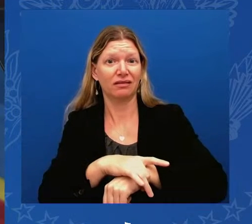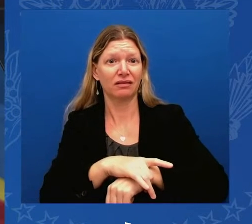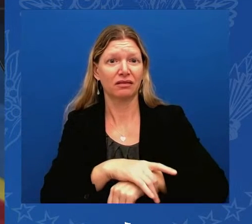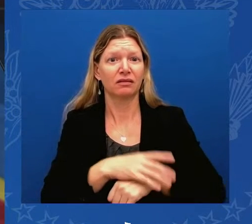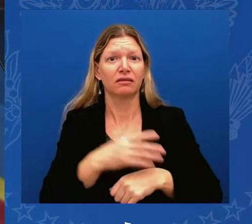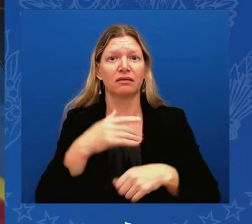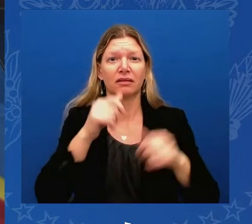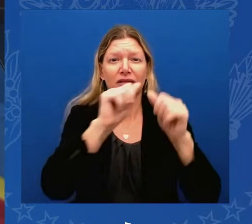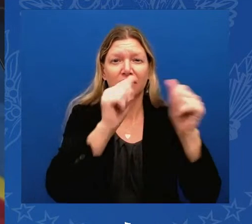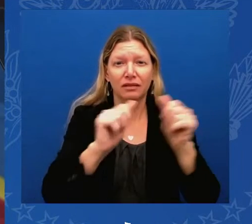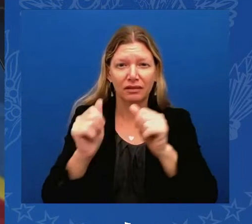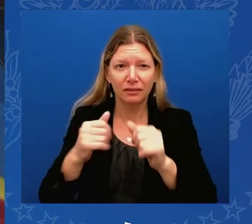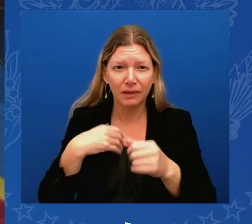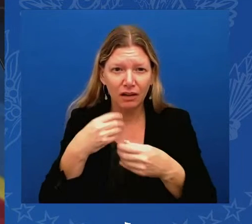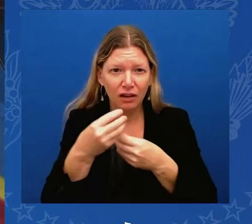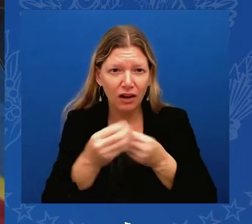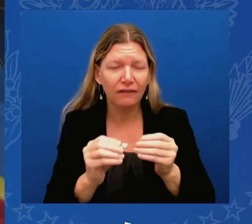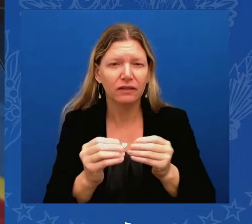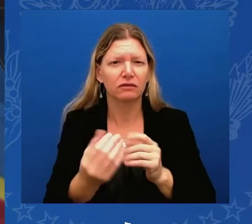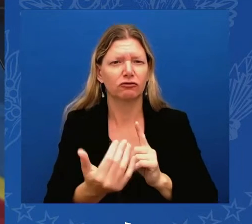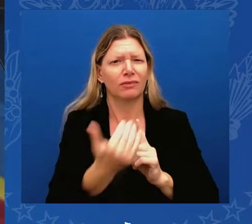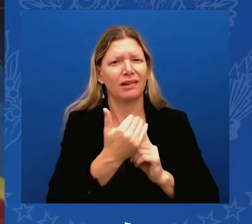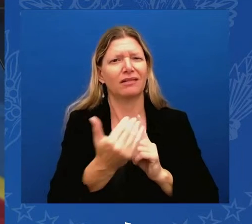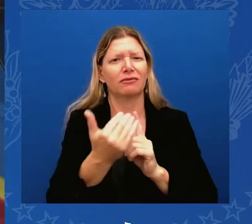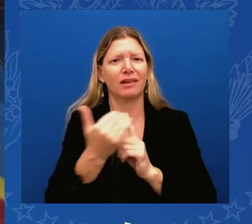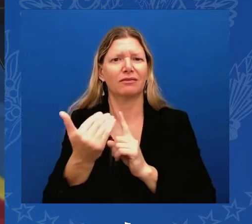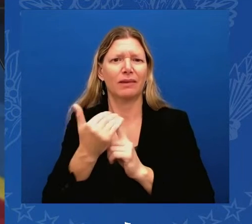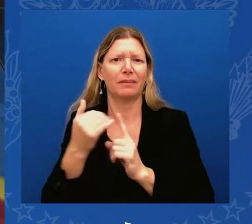to move heaven and earth to make better days.